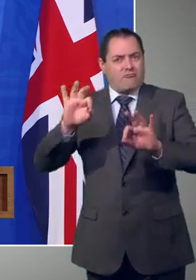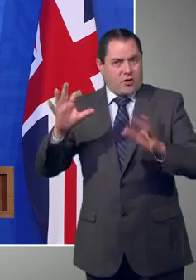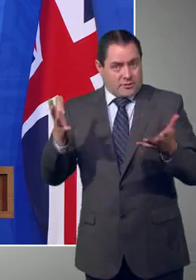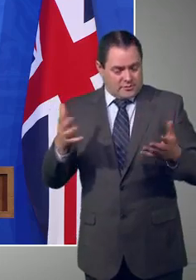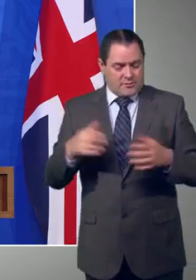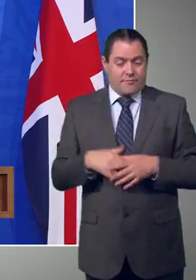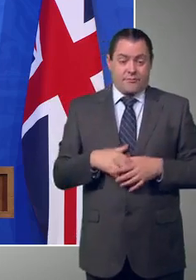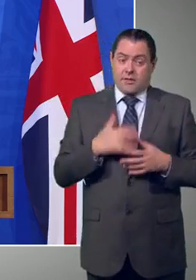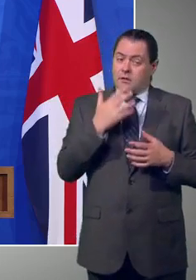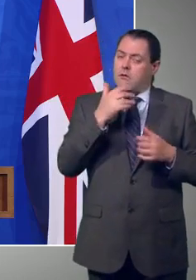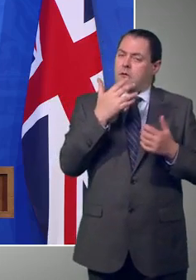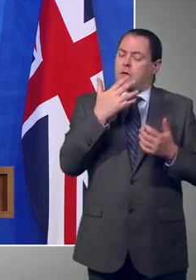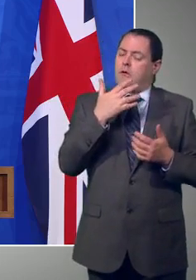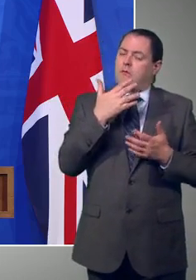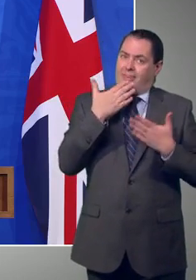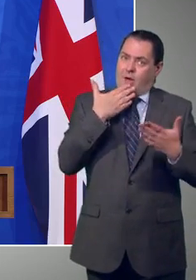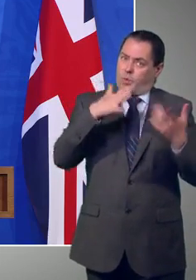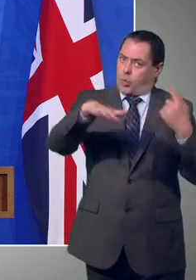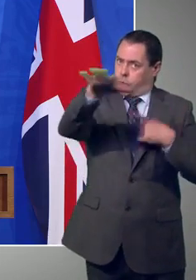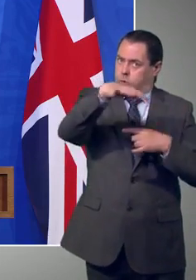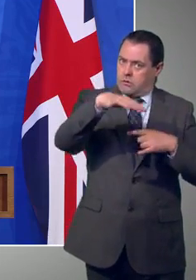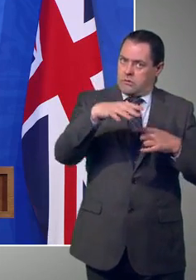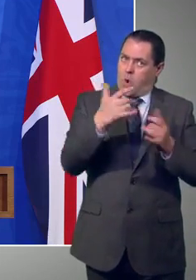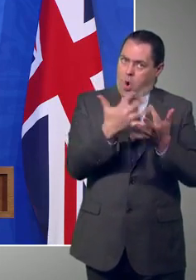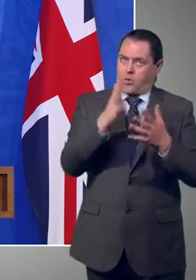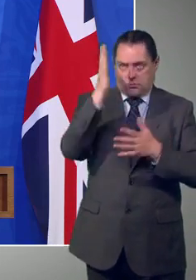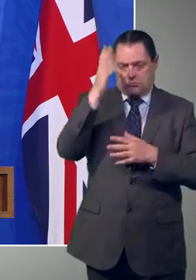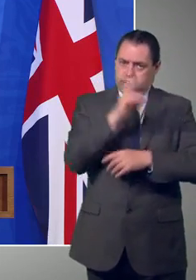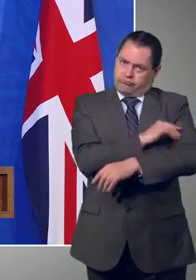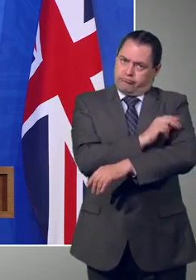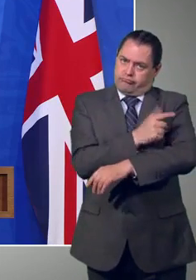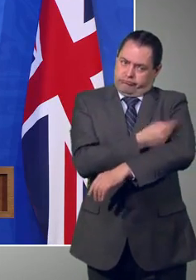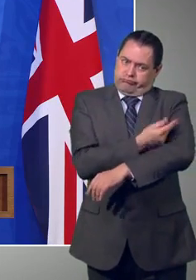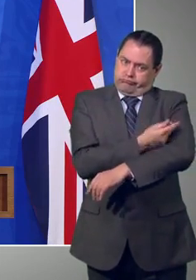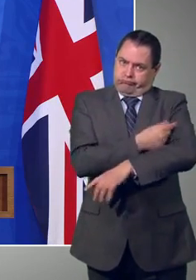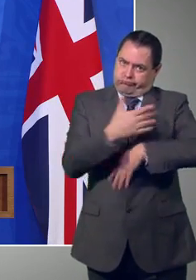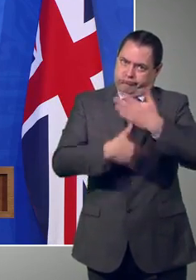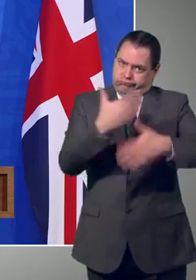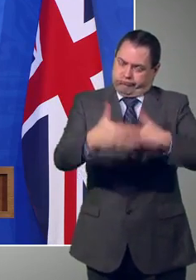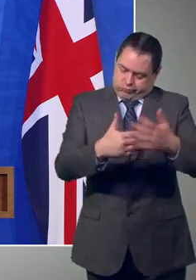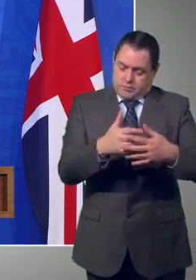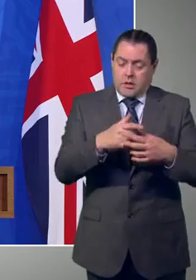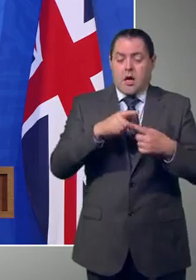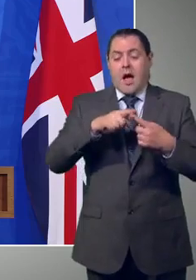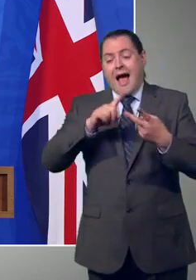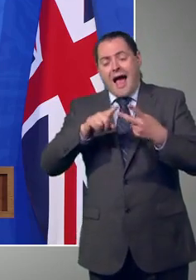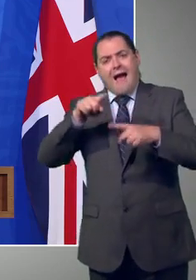that we monitor these new variants really really